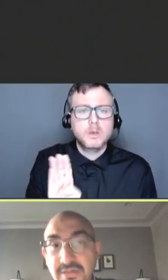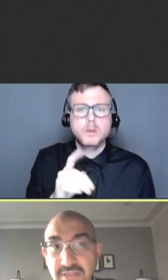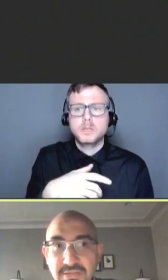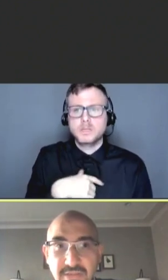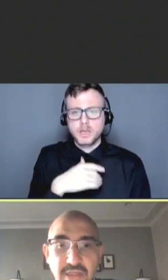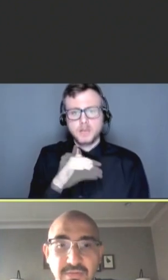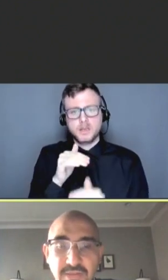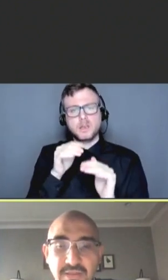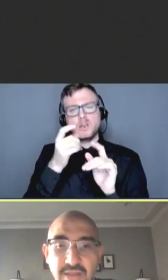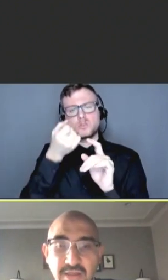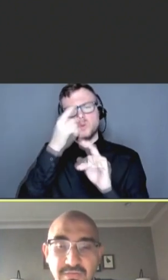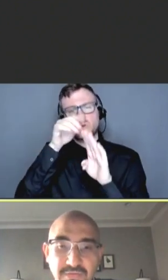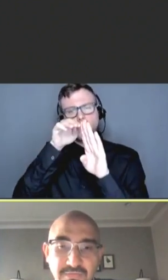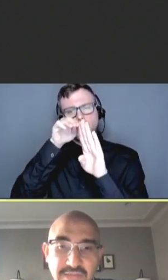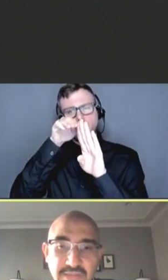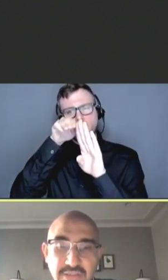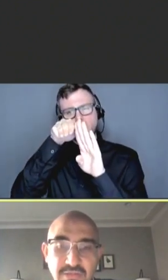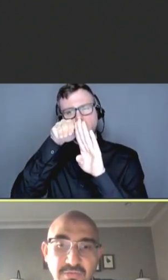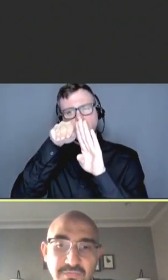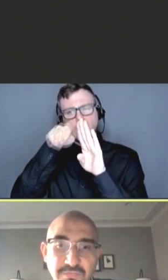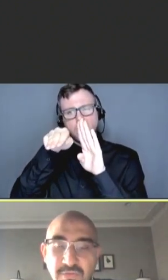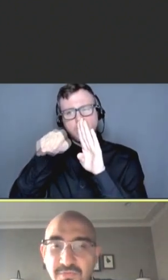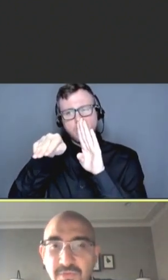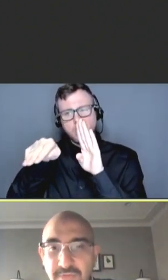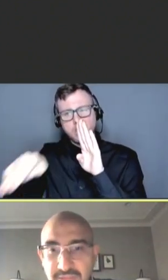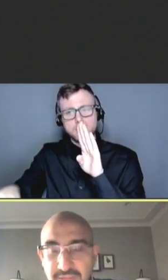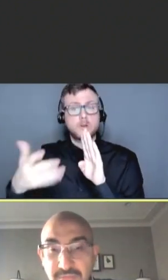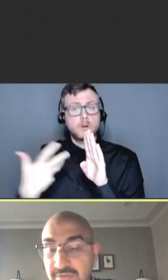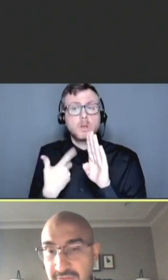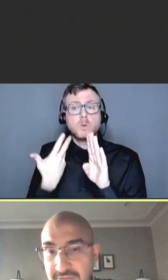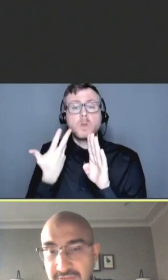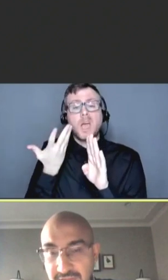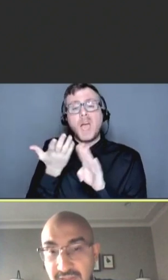decrease gradually after vaccination, or for the following six months. And this is